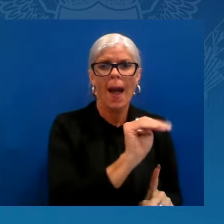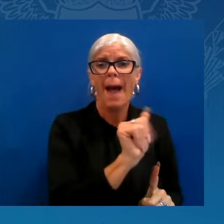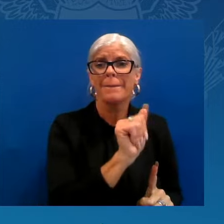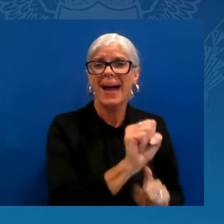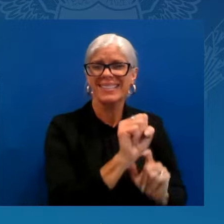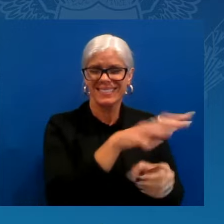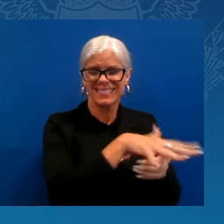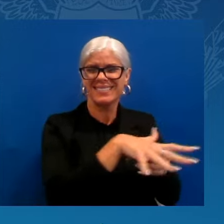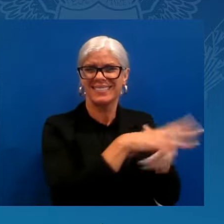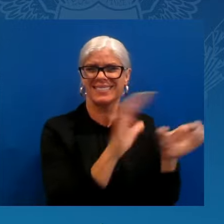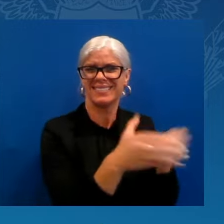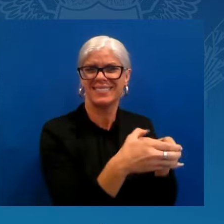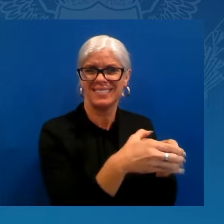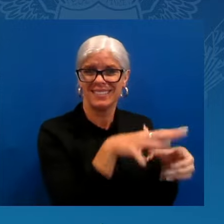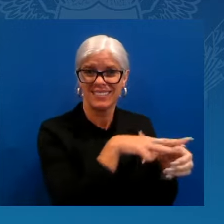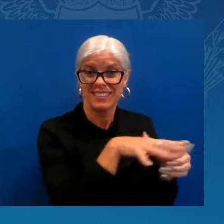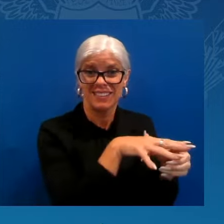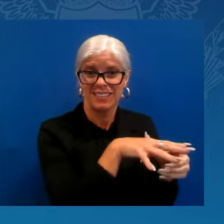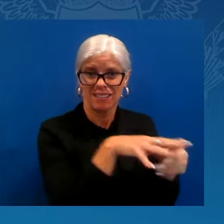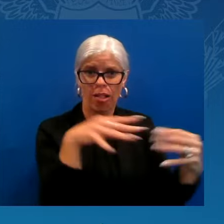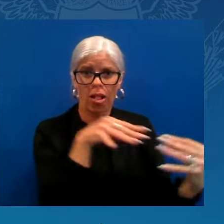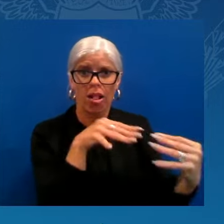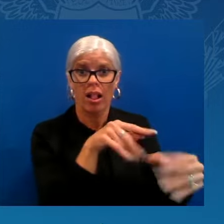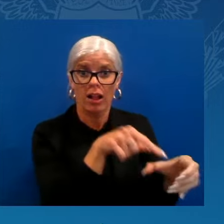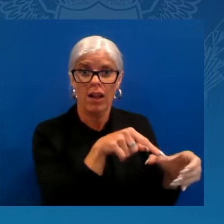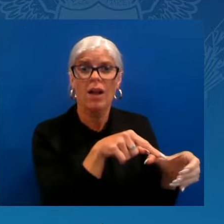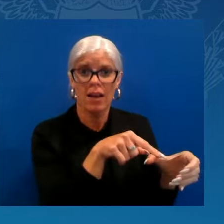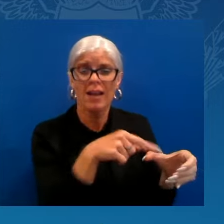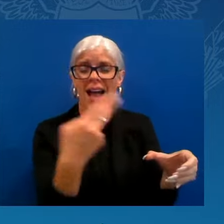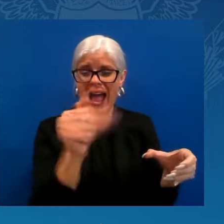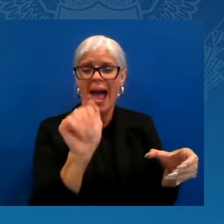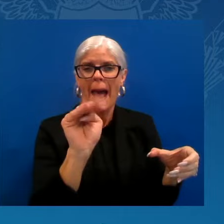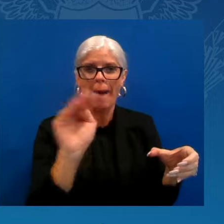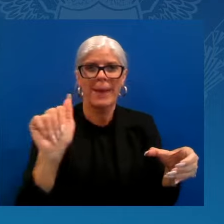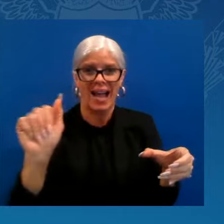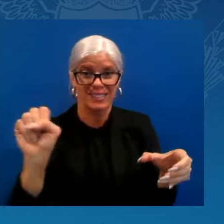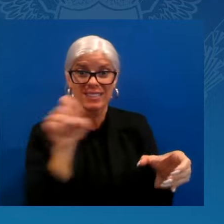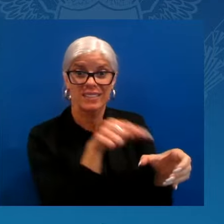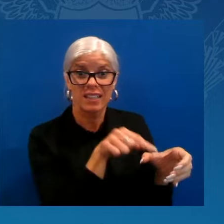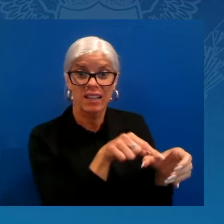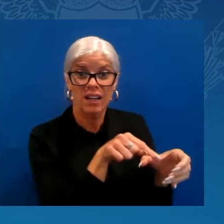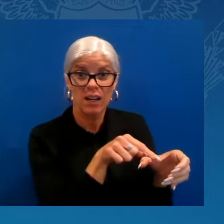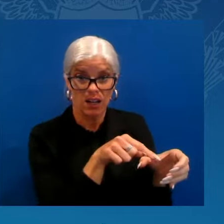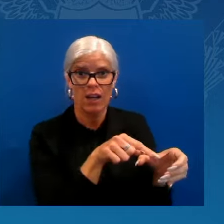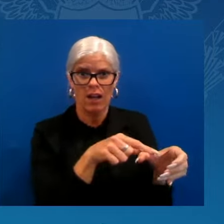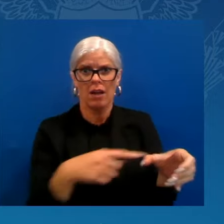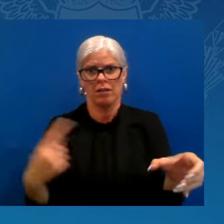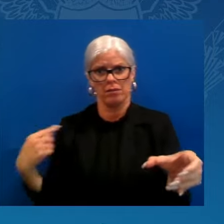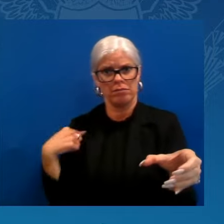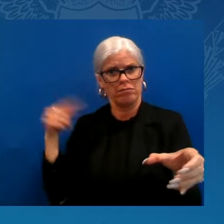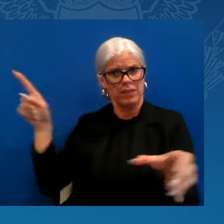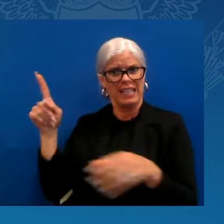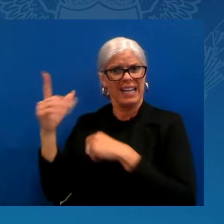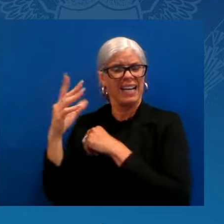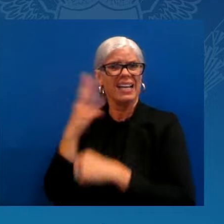working together to develop a new laser defense system, or countering Iran and its proxies,